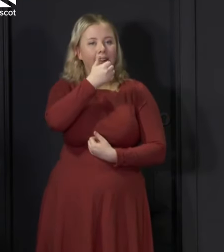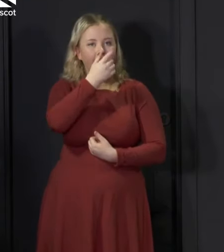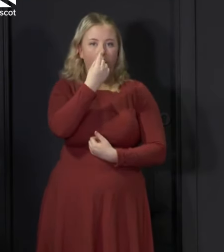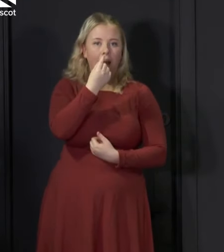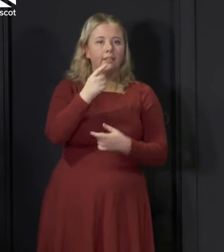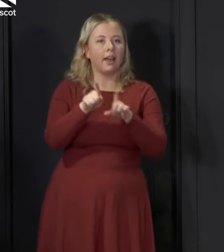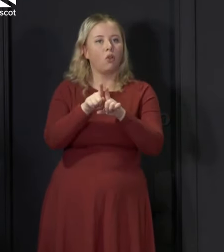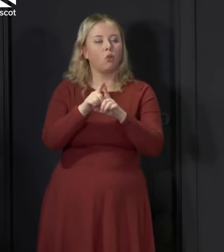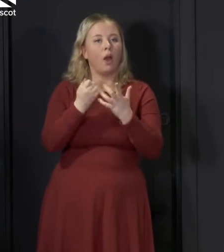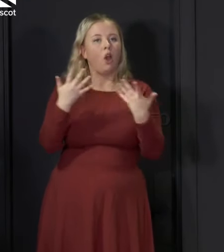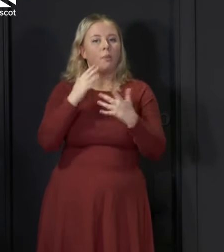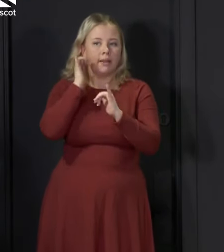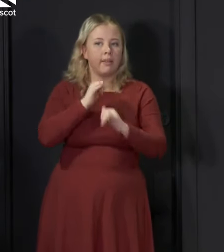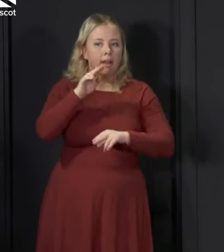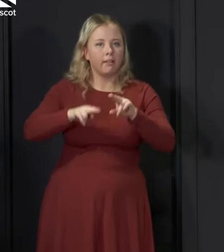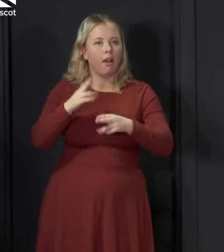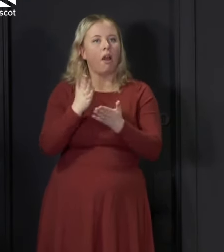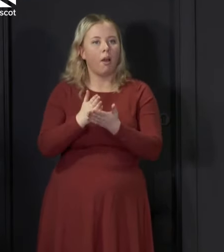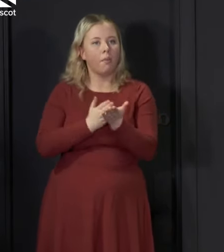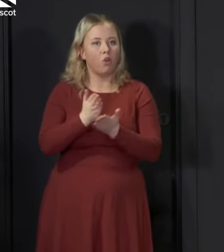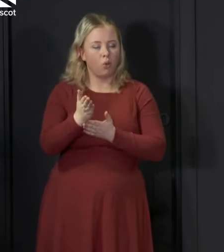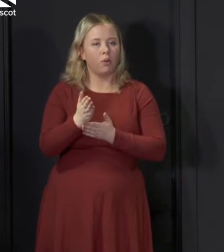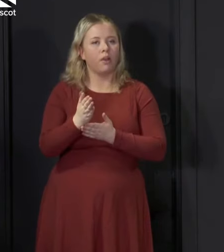on Friday, through the various routes for testing, what the total number of tests on